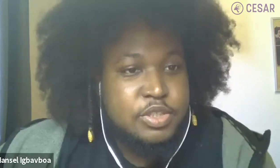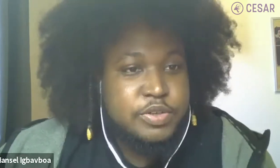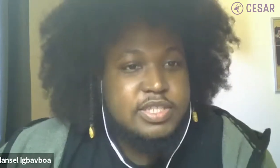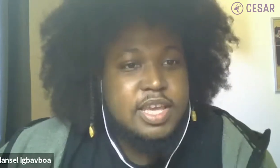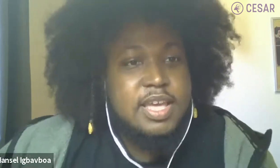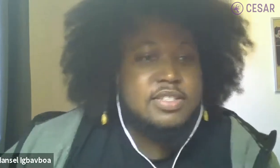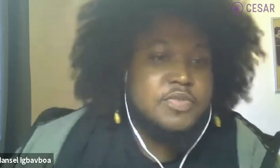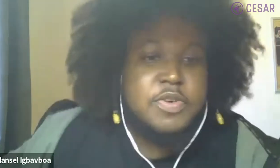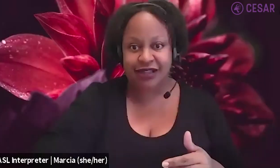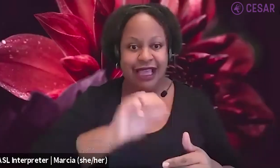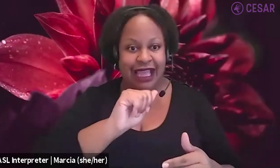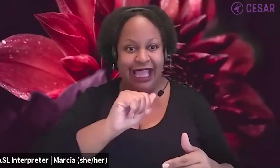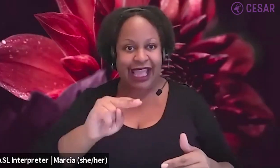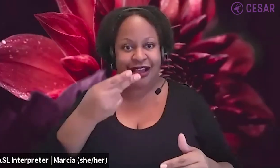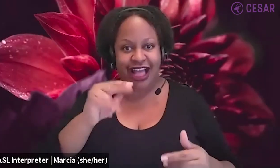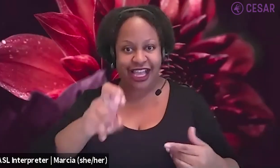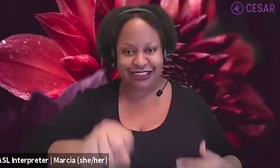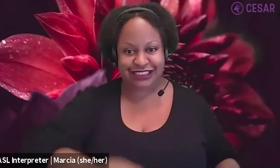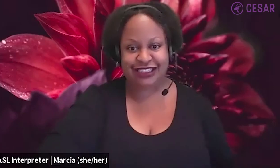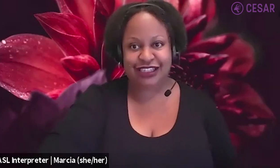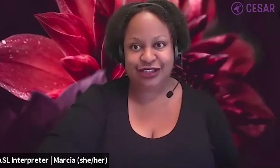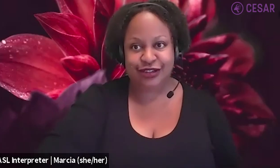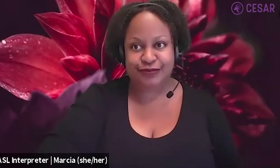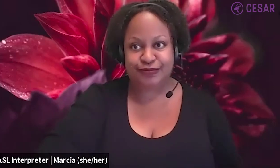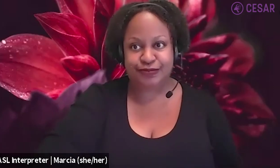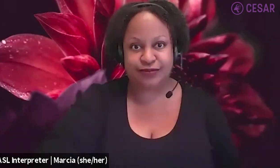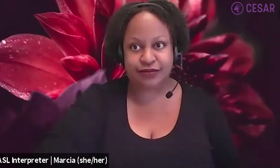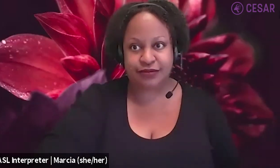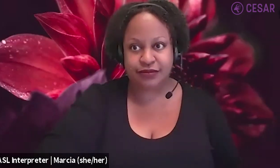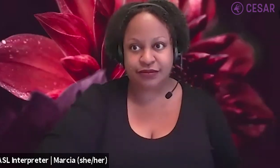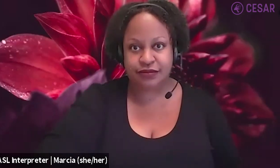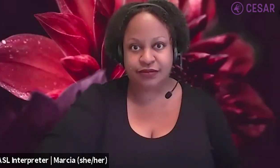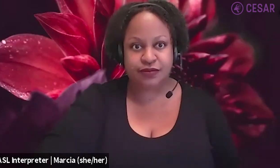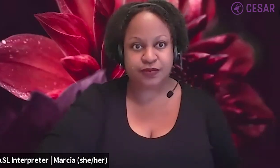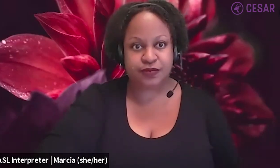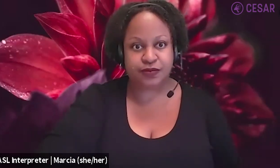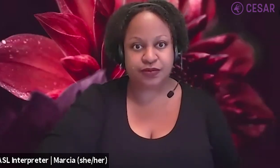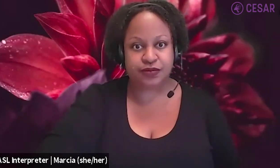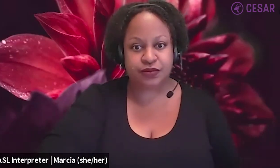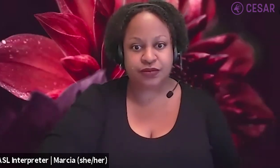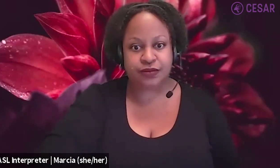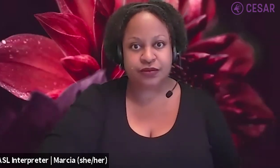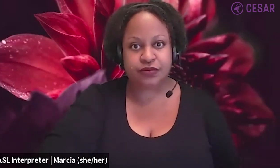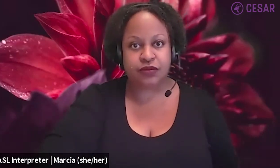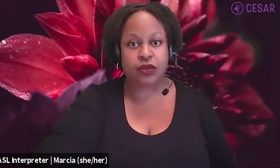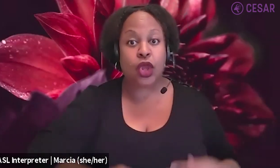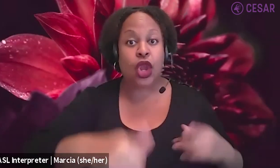Tracy-Ann is a former migrant worker, she has been an active member of Justice for Migrant Workers.